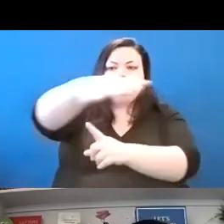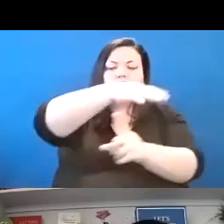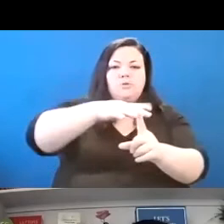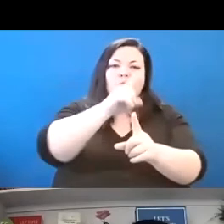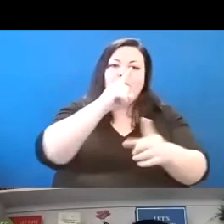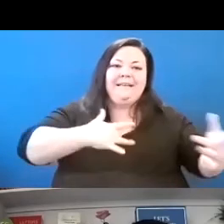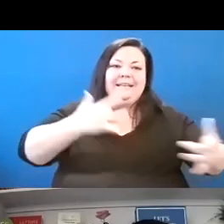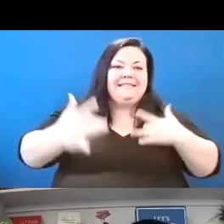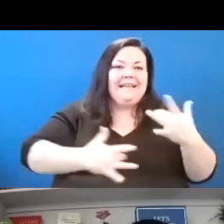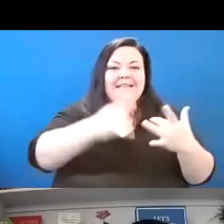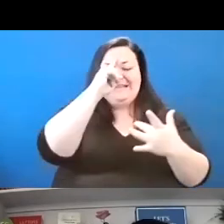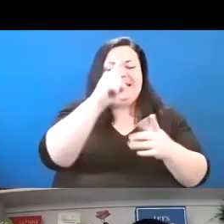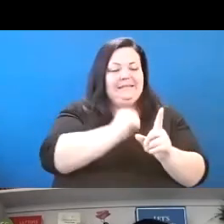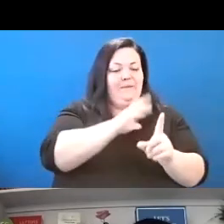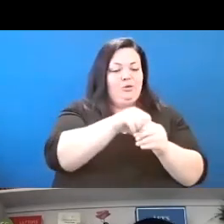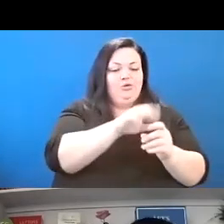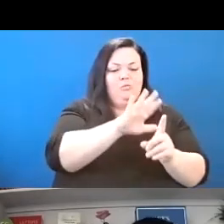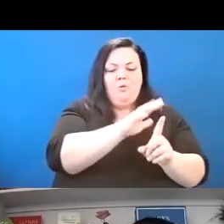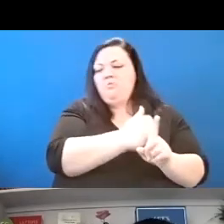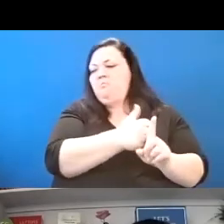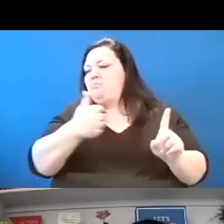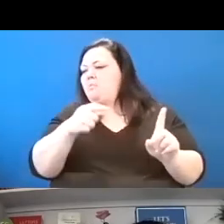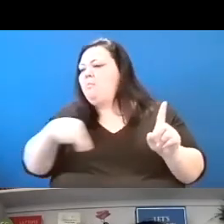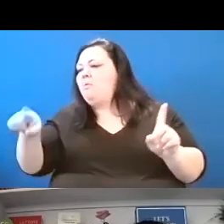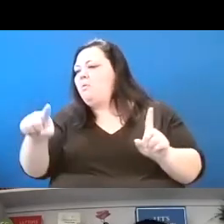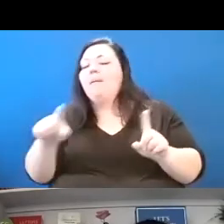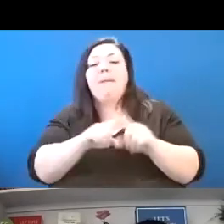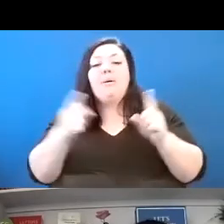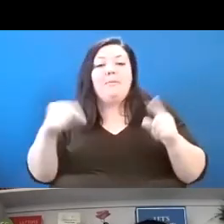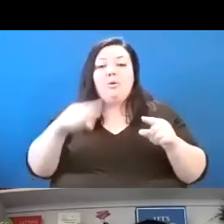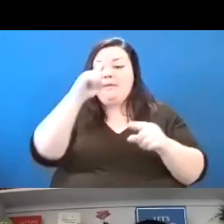outside of self-insertion but when we think about it with self-esteem it really is about how we